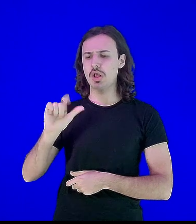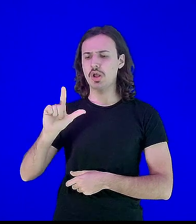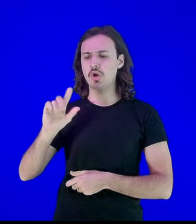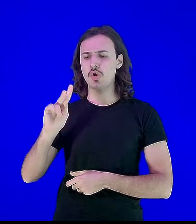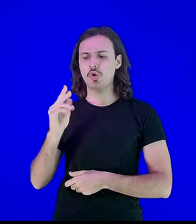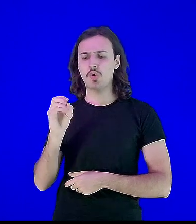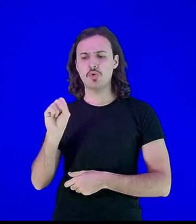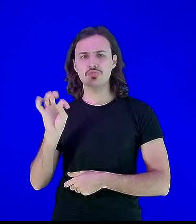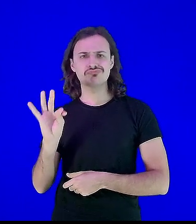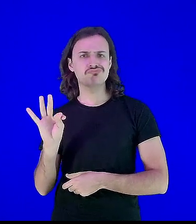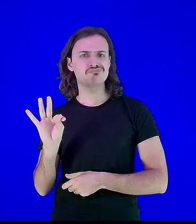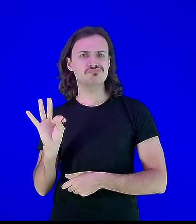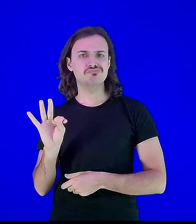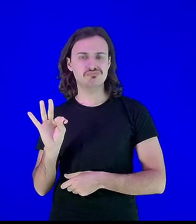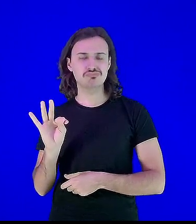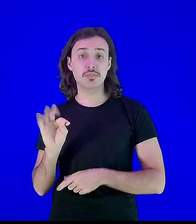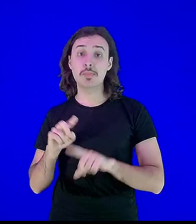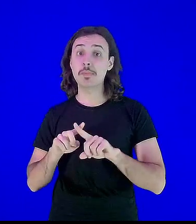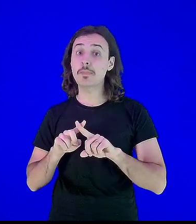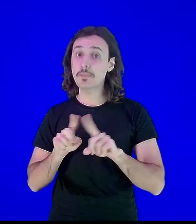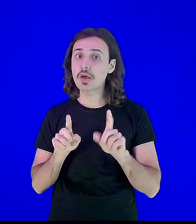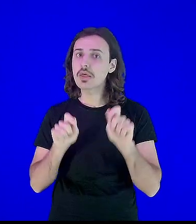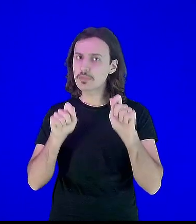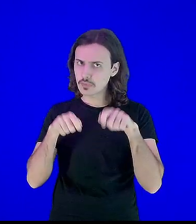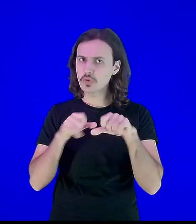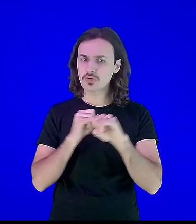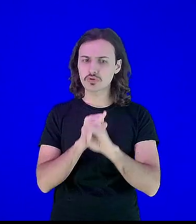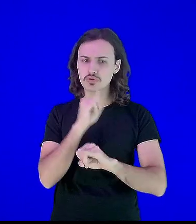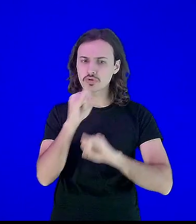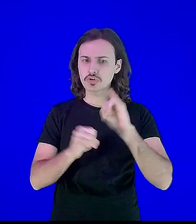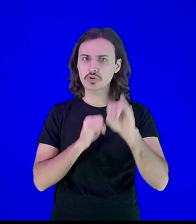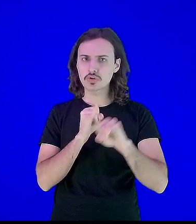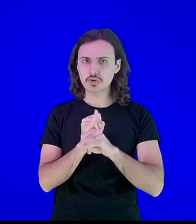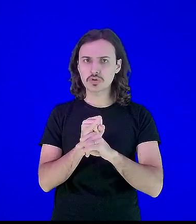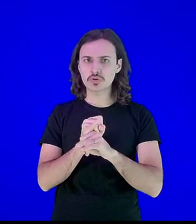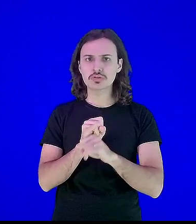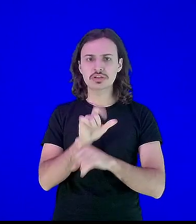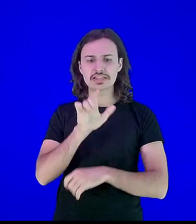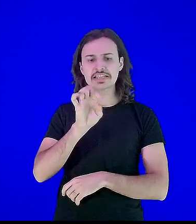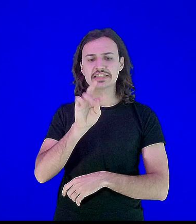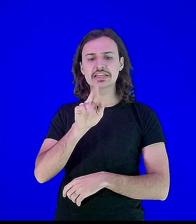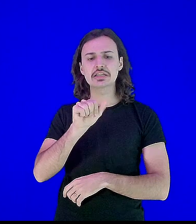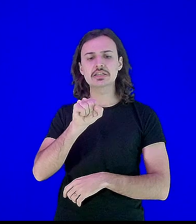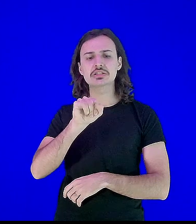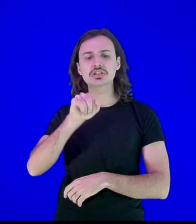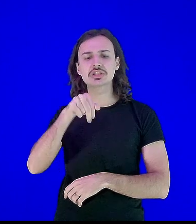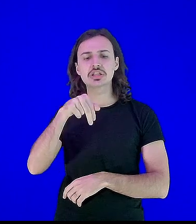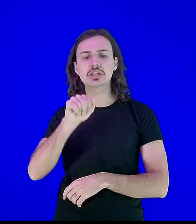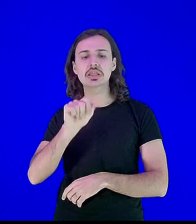by going to letrasinal.com I will not use the online version